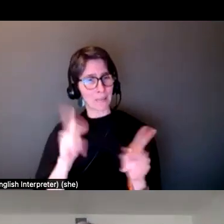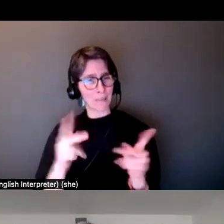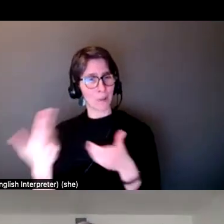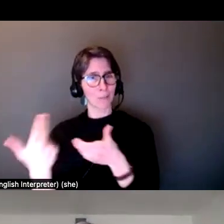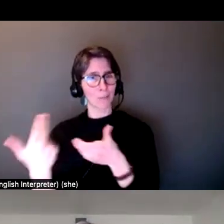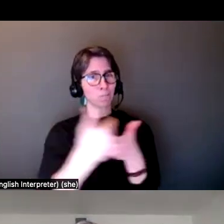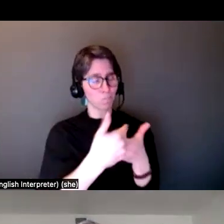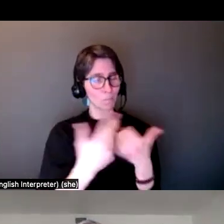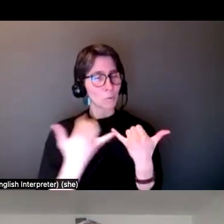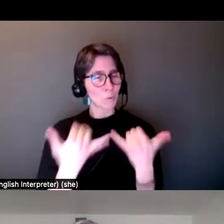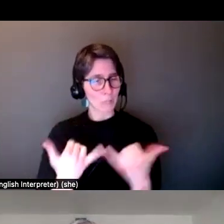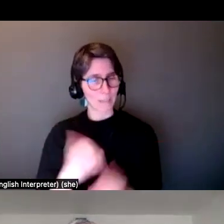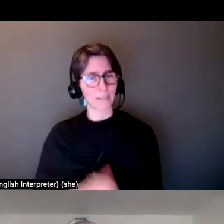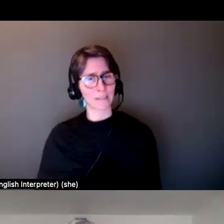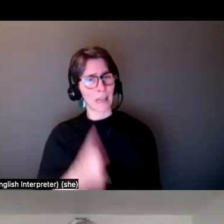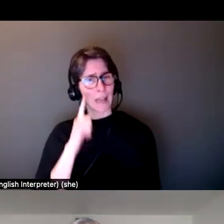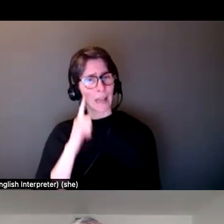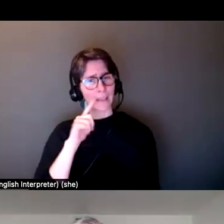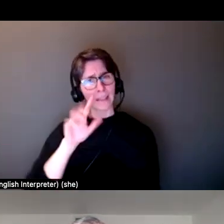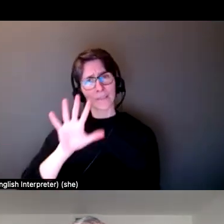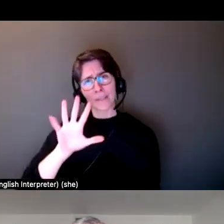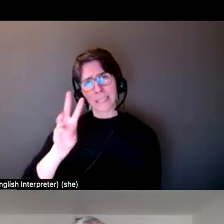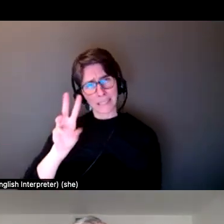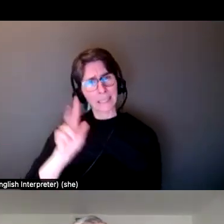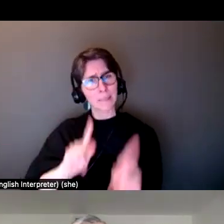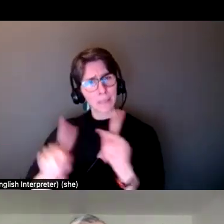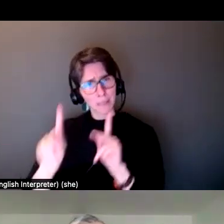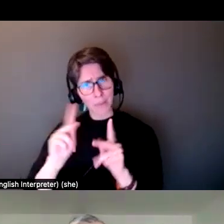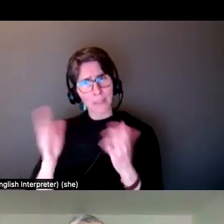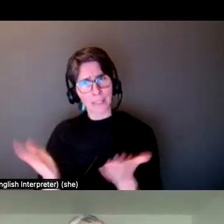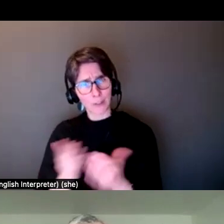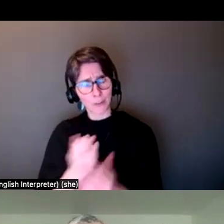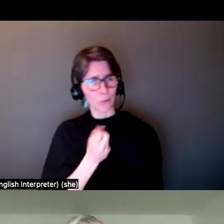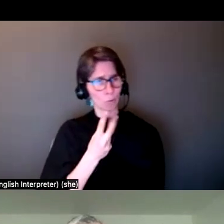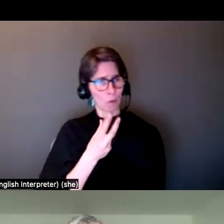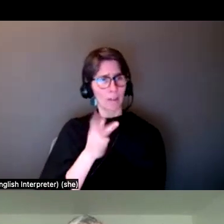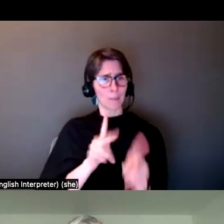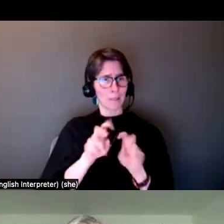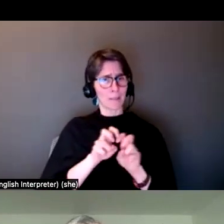session. I think we have 56 attendees and 12 panelists, so well done. This is clearly a topic